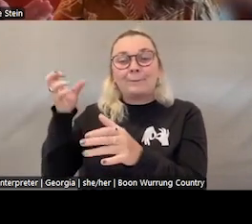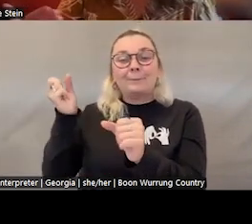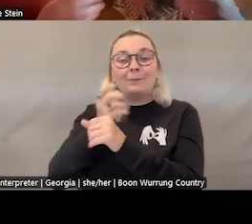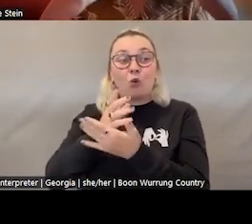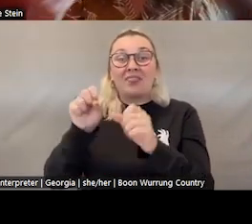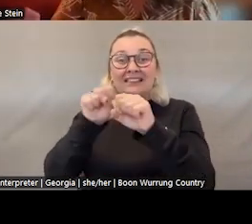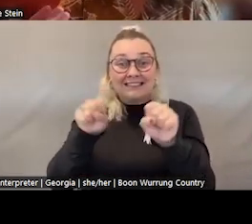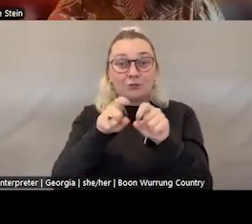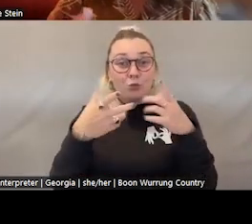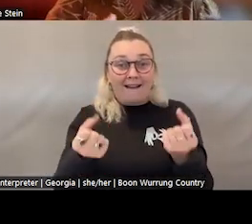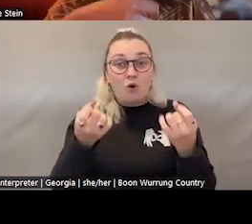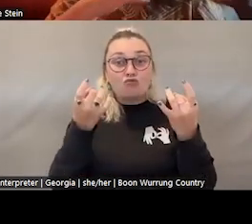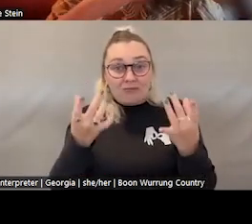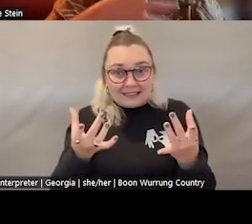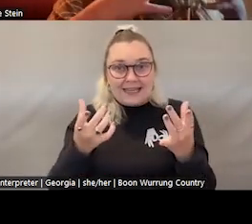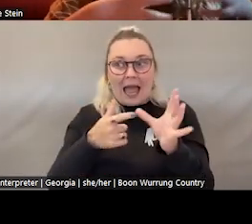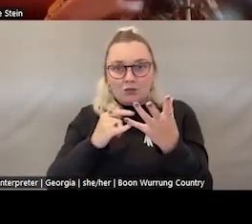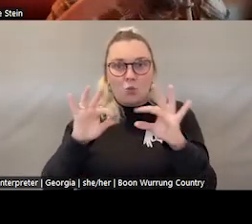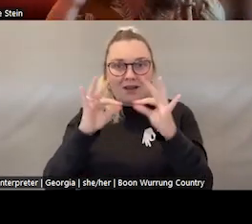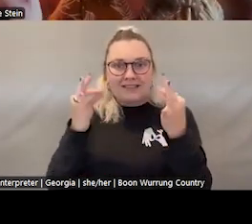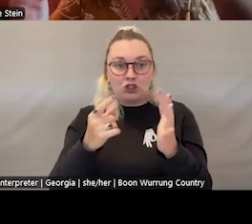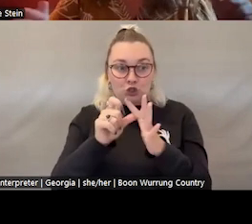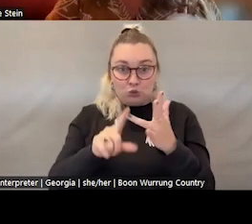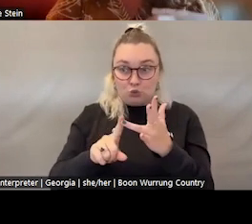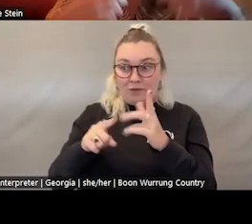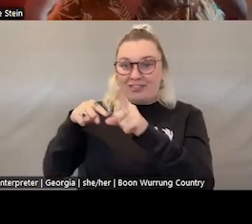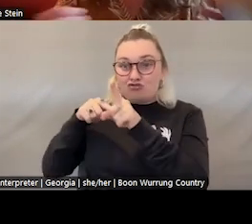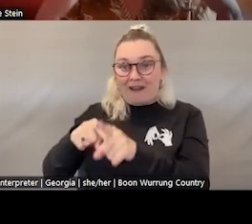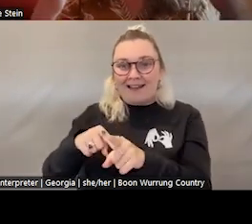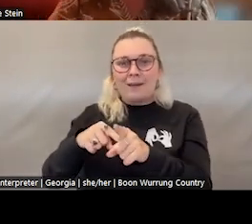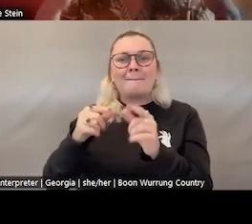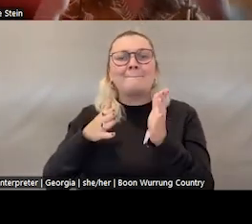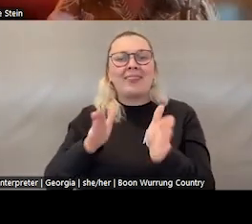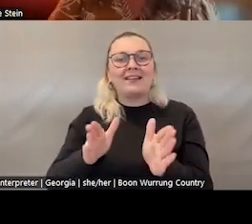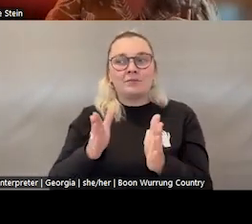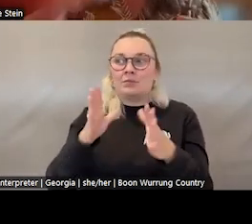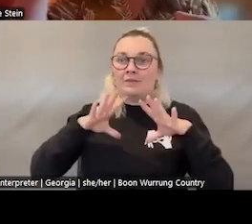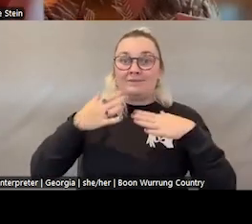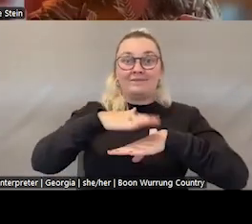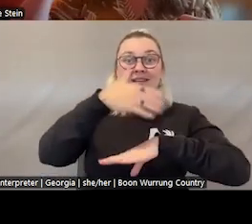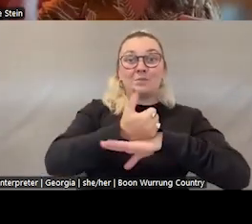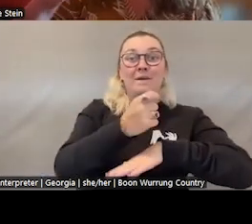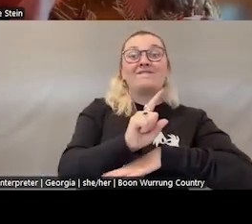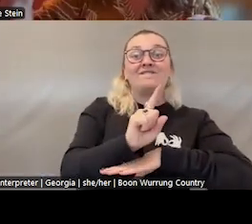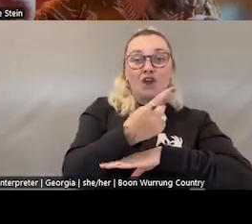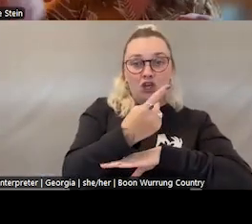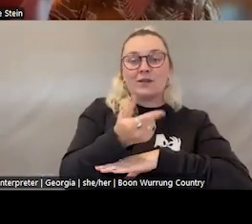have in place as an organisation to do the TRACK method is a place first avoiding about a CRM,